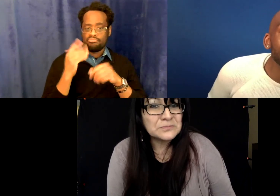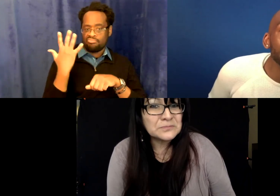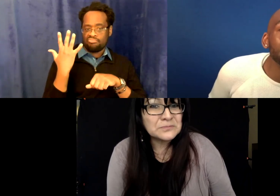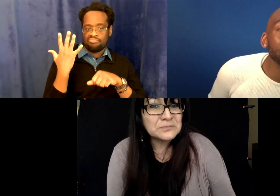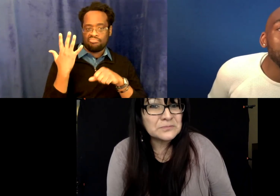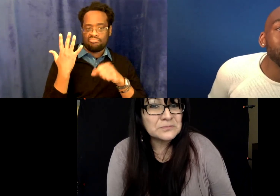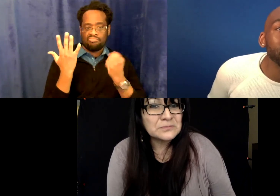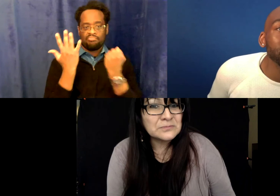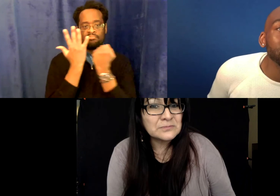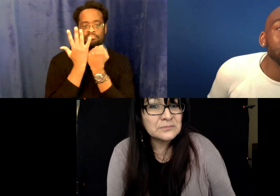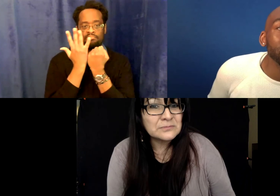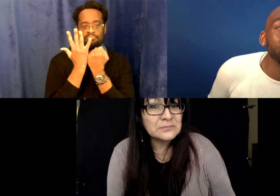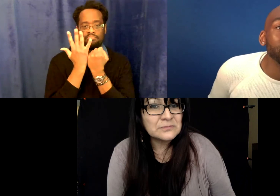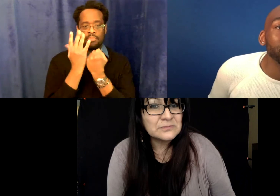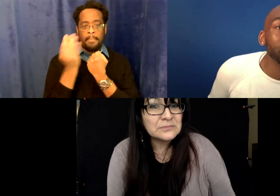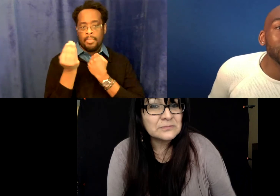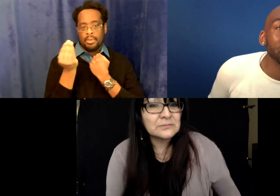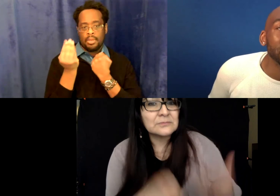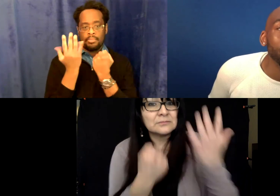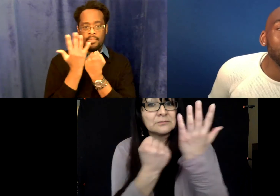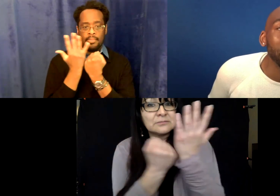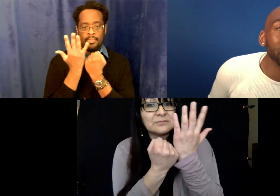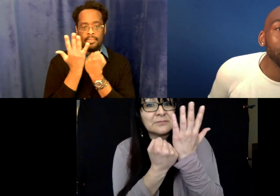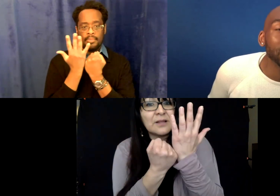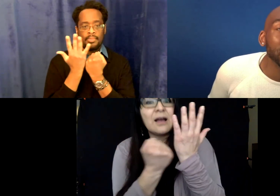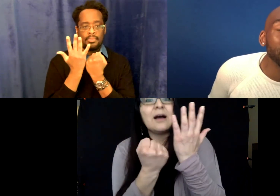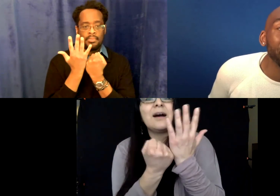but the numbers that they used to represent the days of the week monday was number five